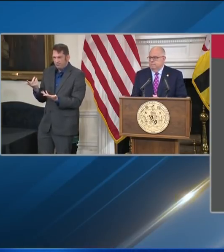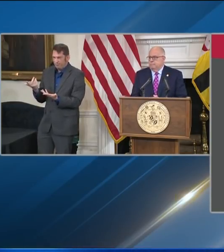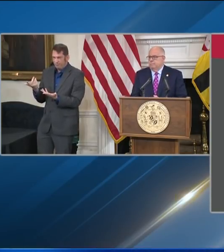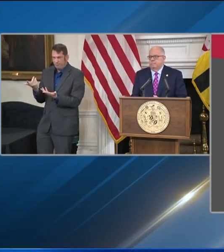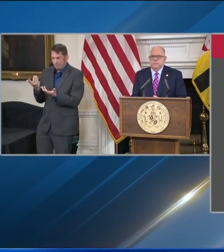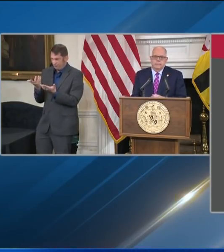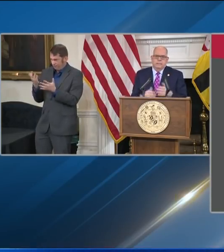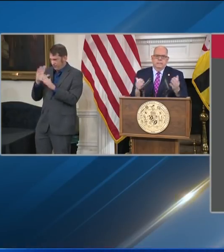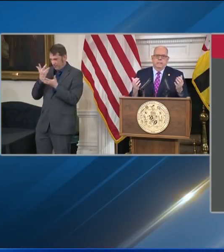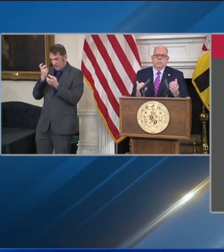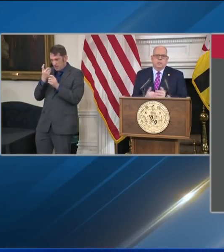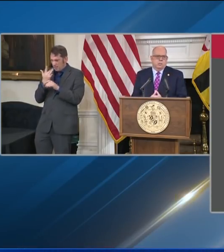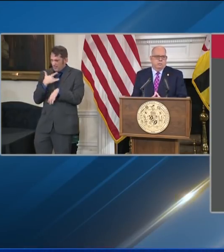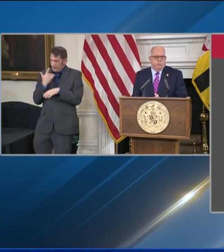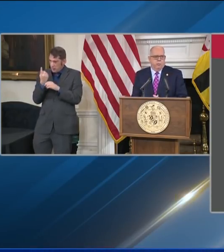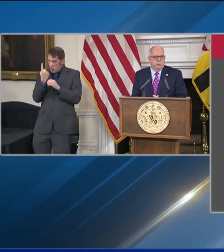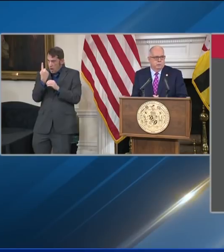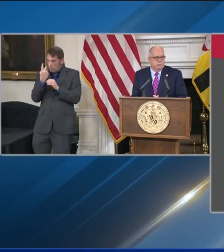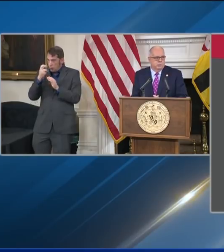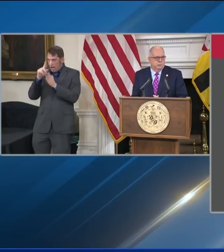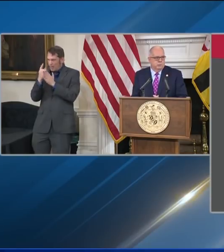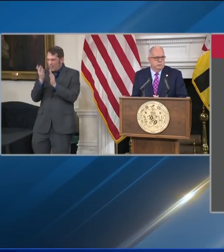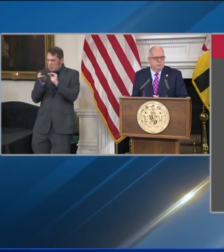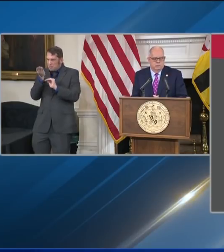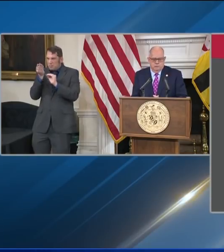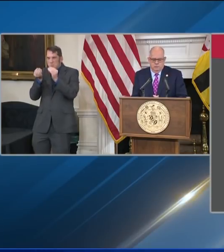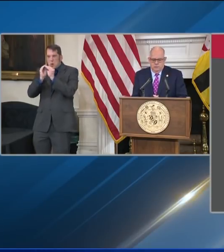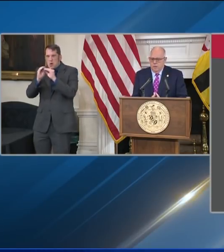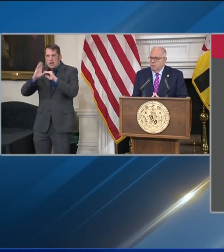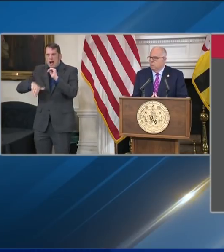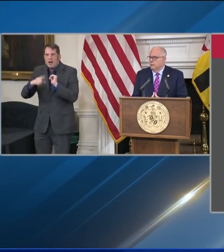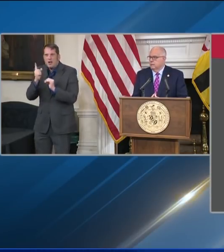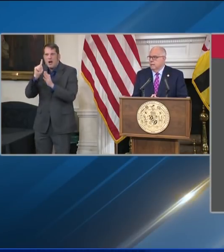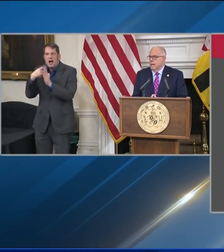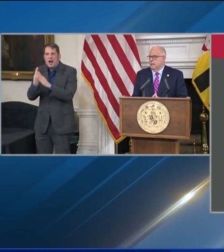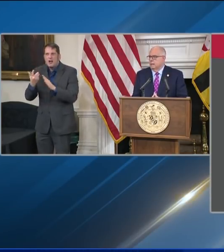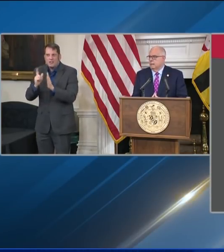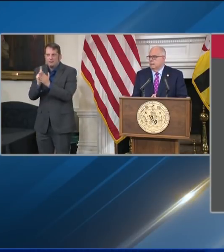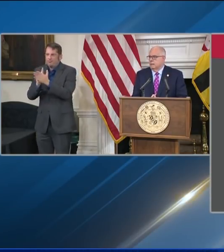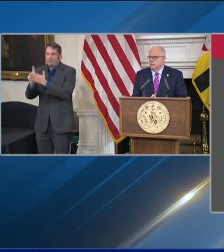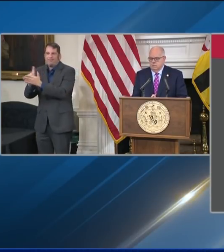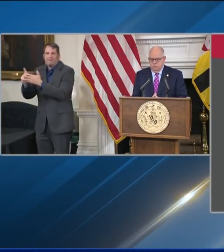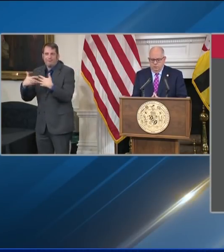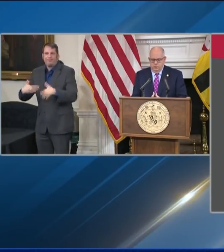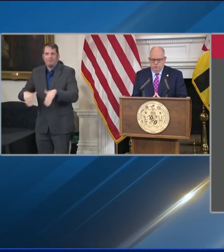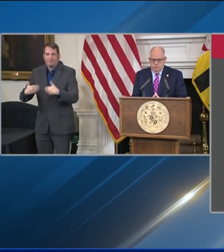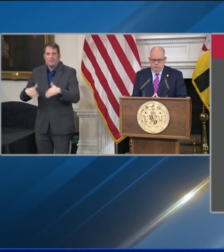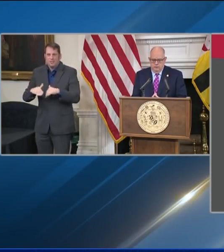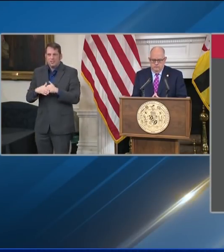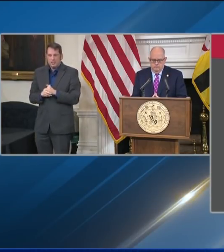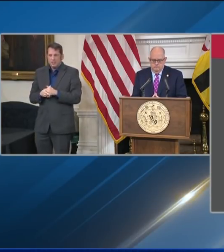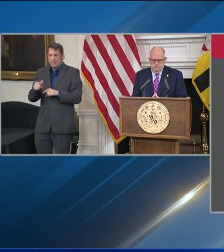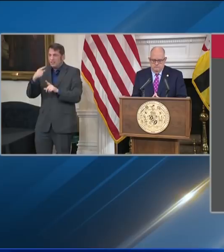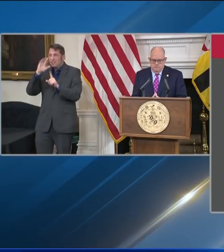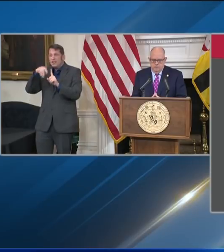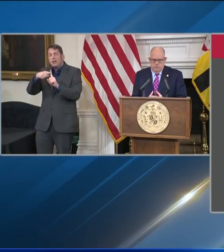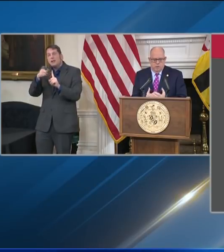DYING EVERY HOUR IN MARYLAND I’VE HEARD PEOPLE SAY IT’S JUST THE FLU.